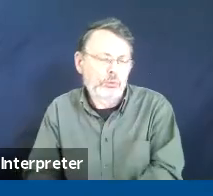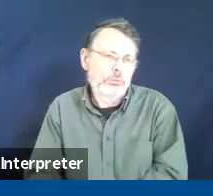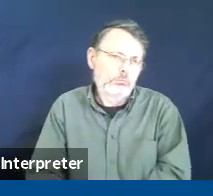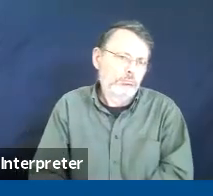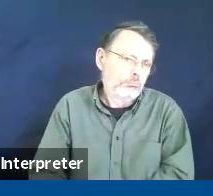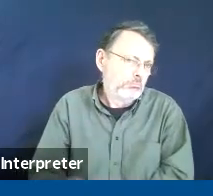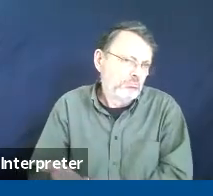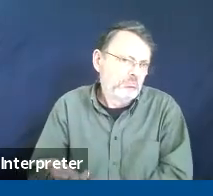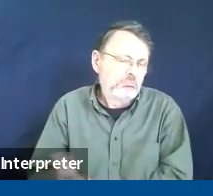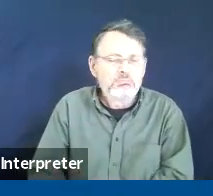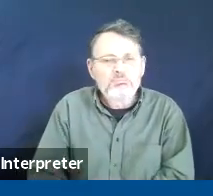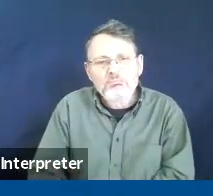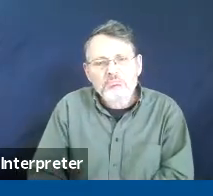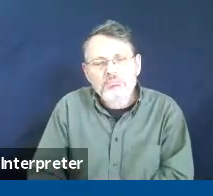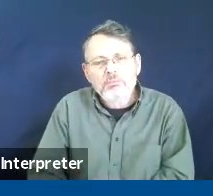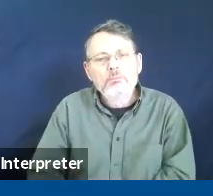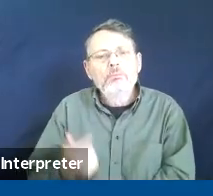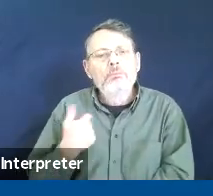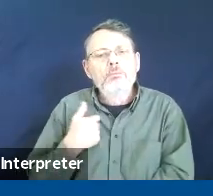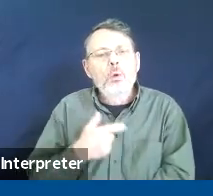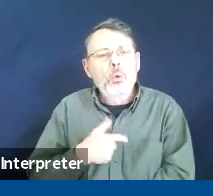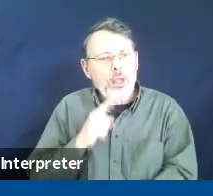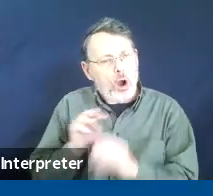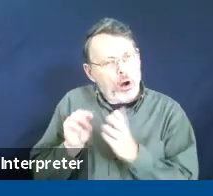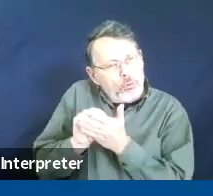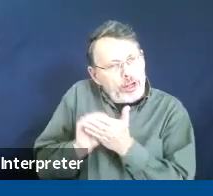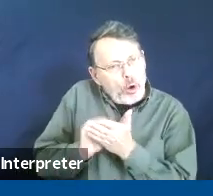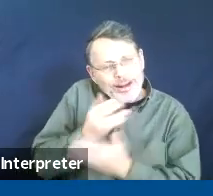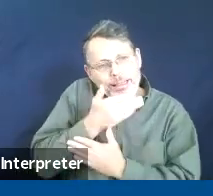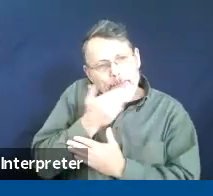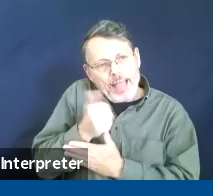I definitely think you know, we're recording best practices from every region and trying